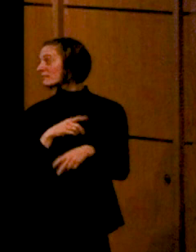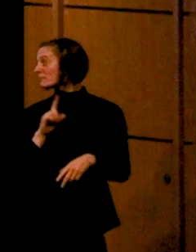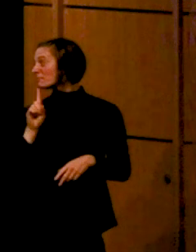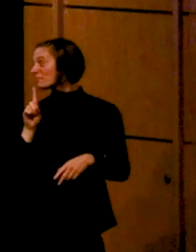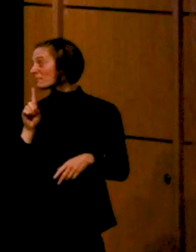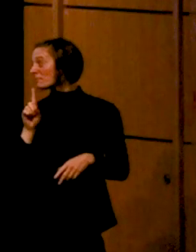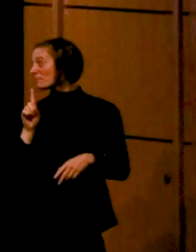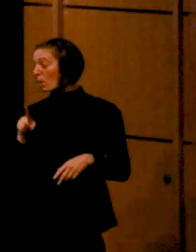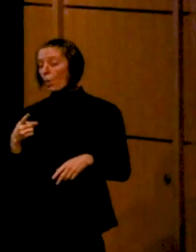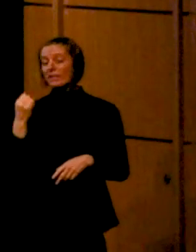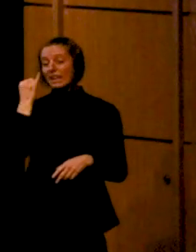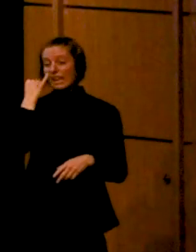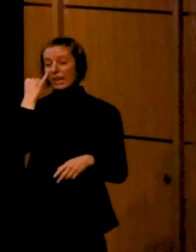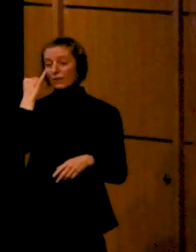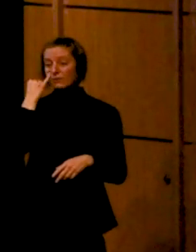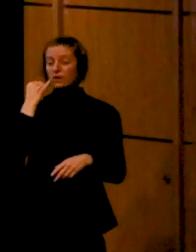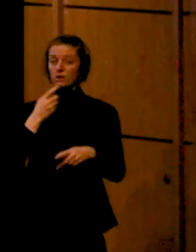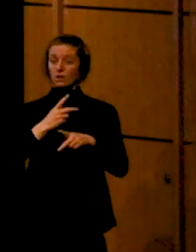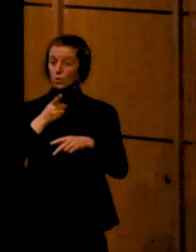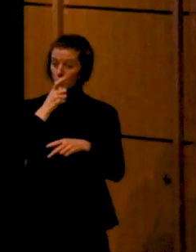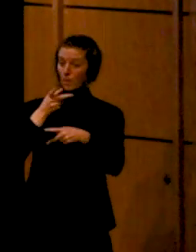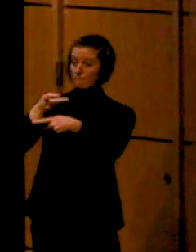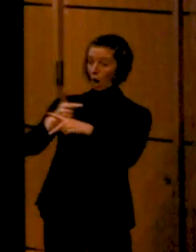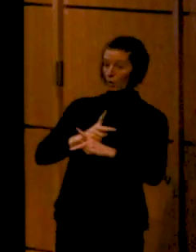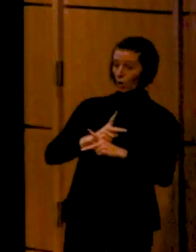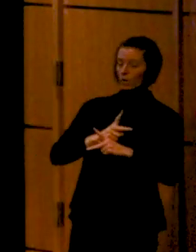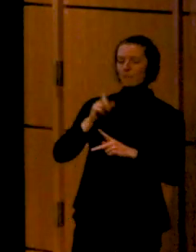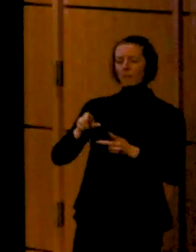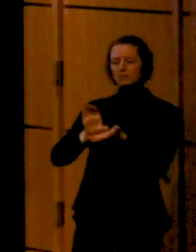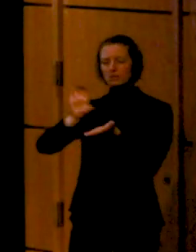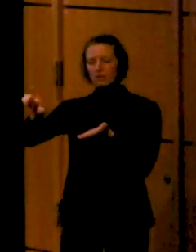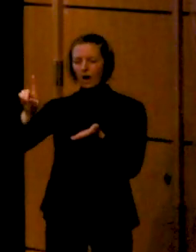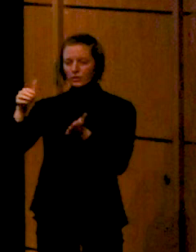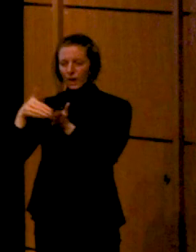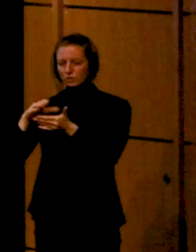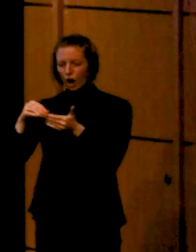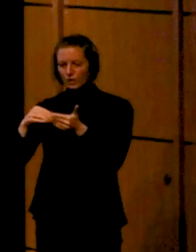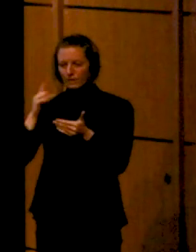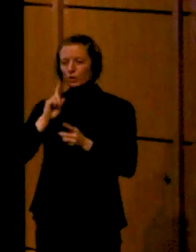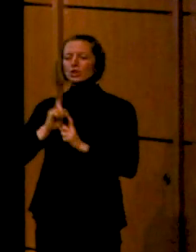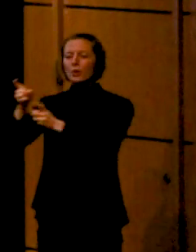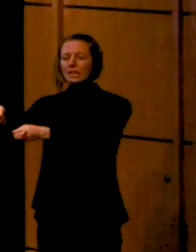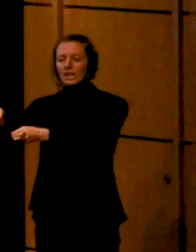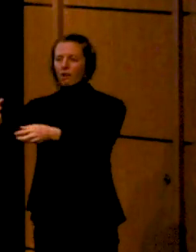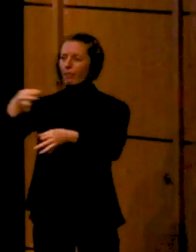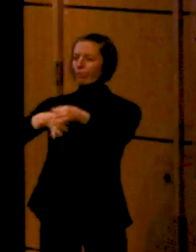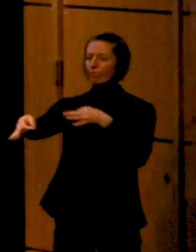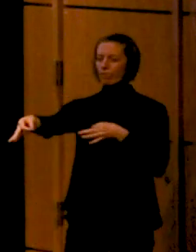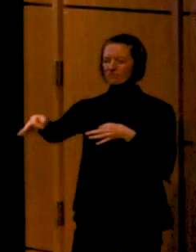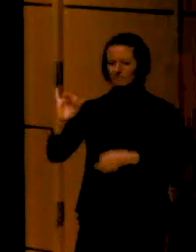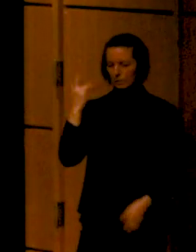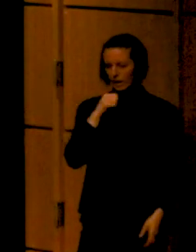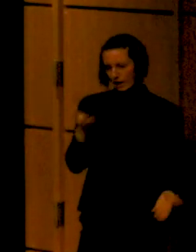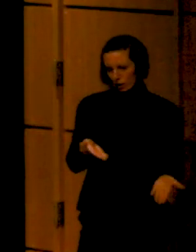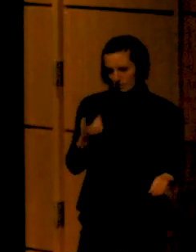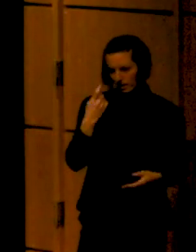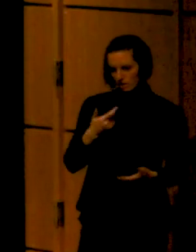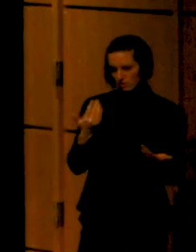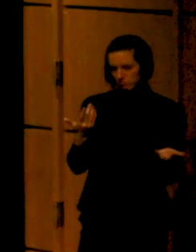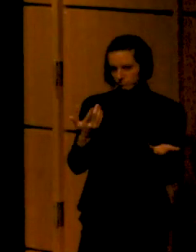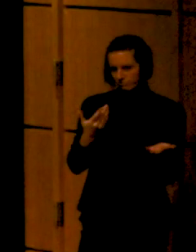paid one of his charities $100,000 for the loan, so that's why it's not here.